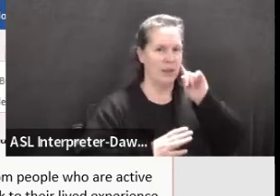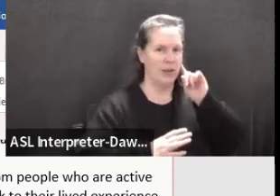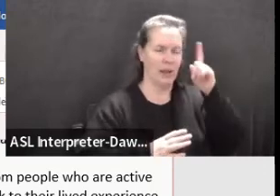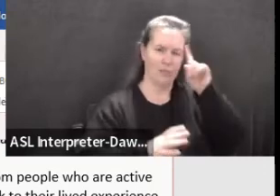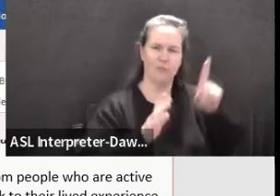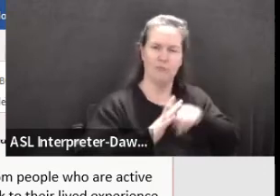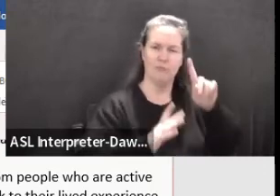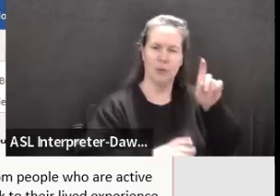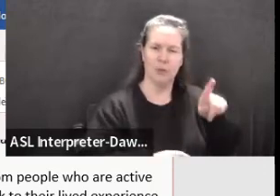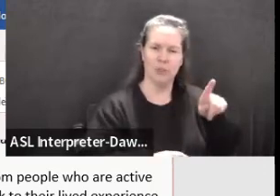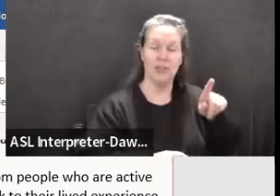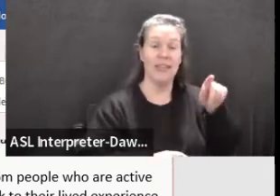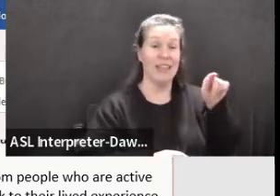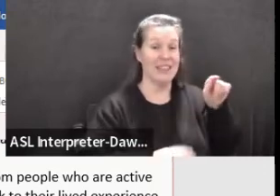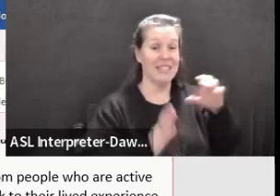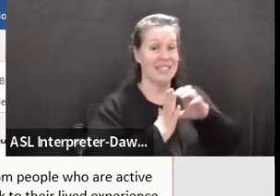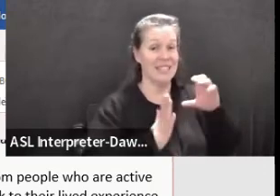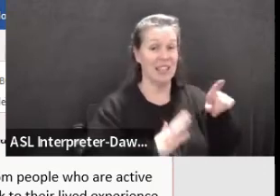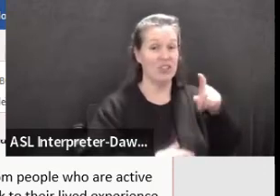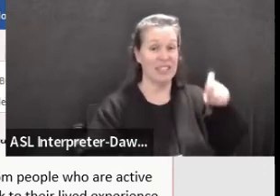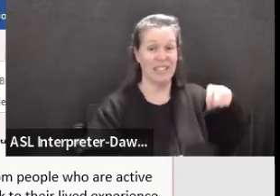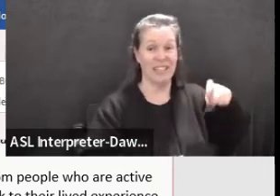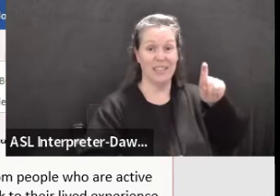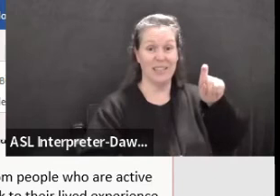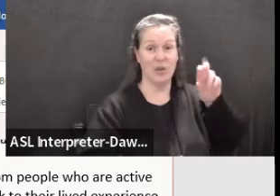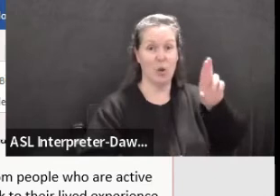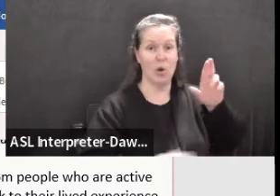is this section even needed and can it be rolled into another section?